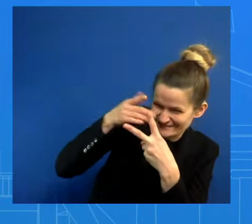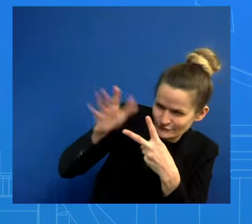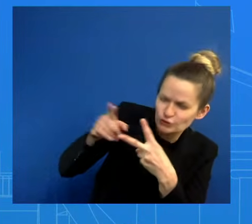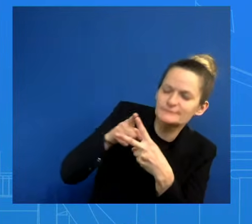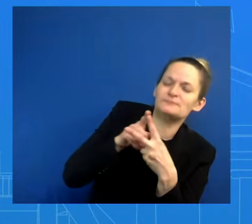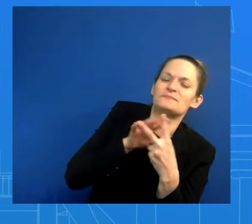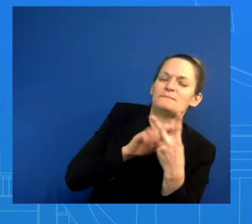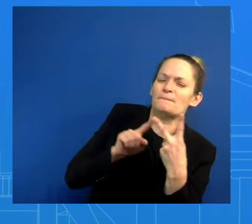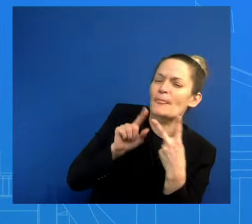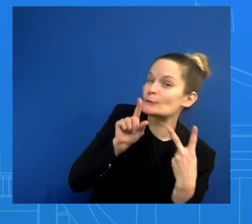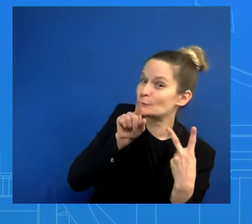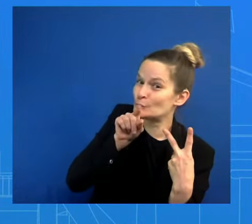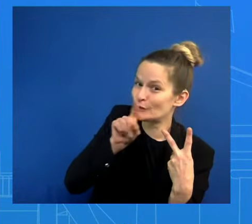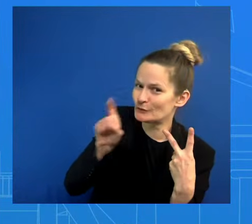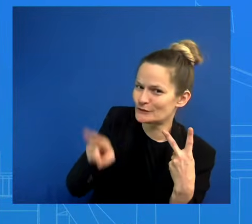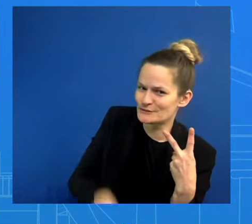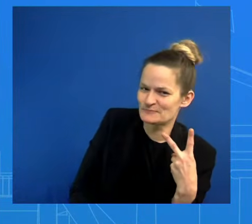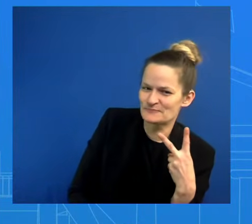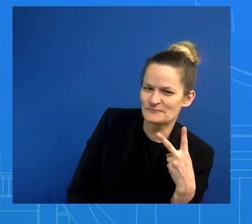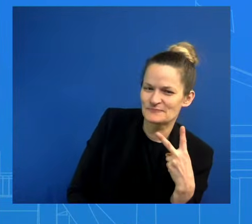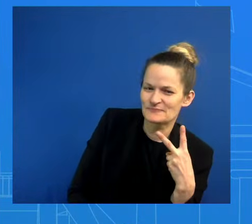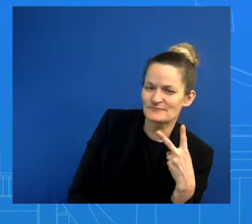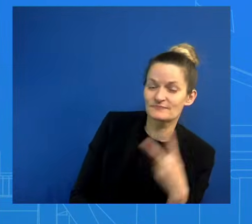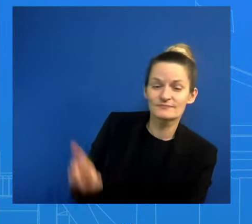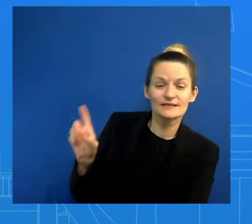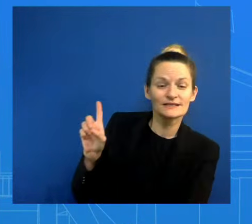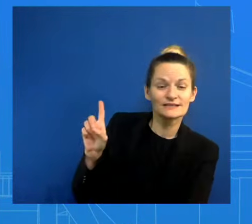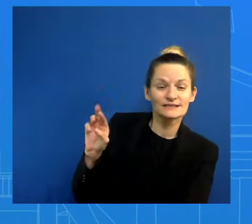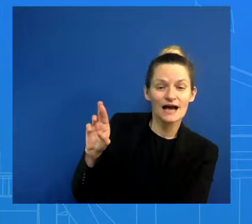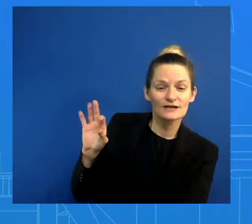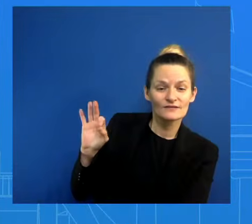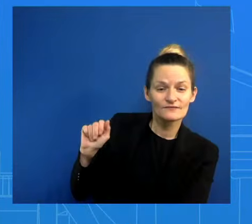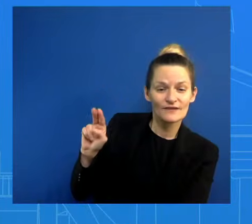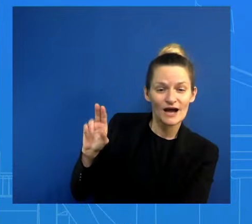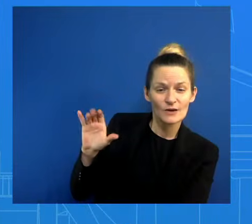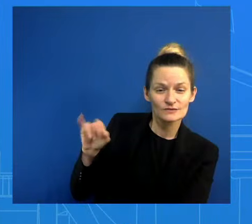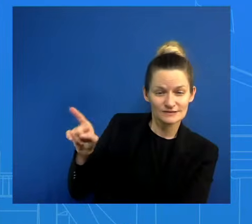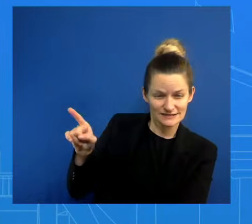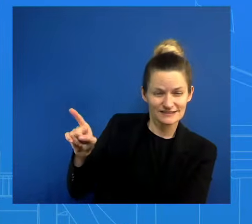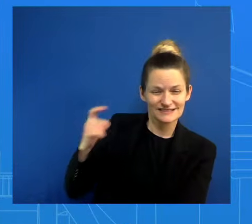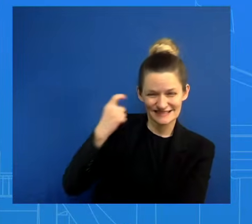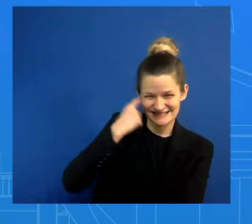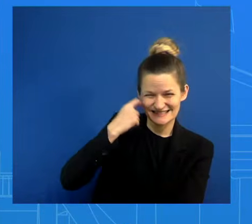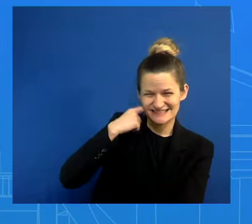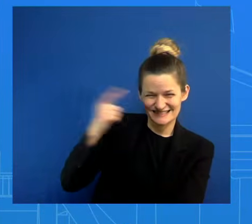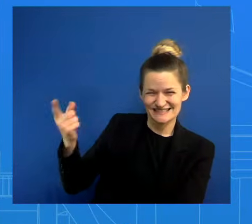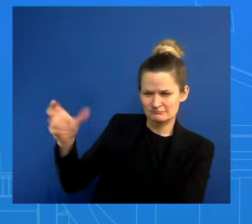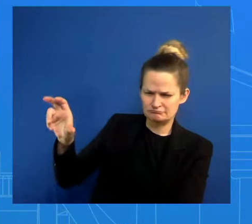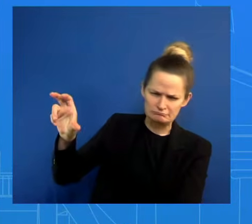for the EcoHealth Alliance. Is there any concern about that, given its past risky -- risky research in Wuhan?